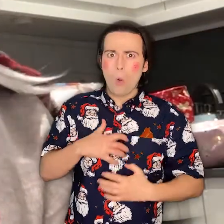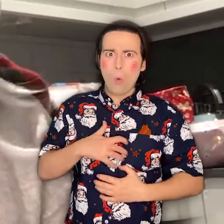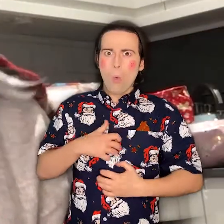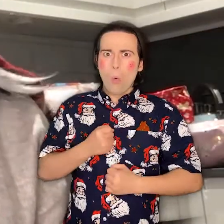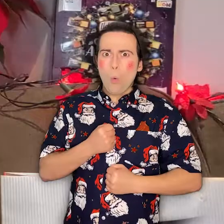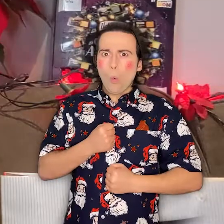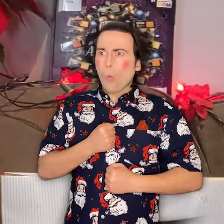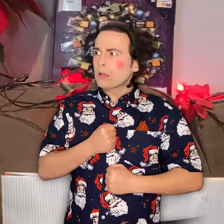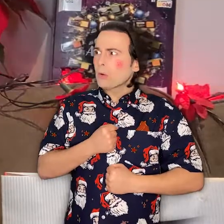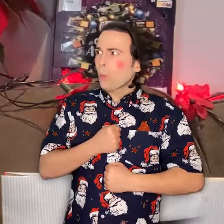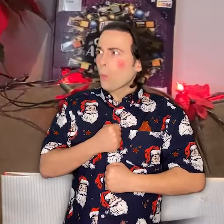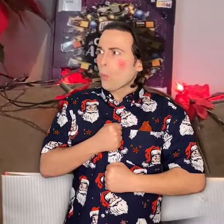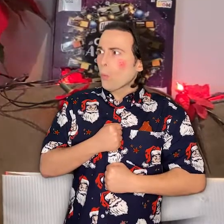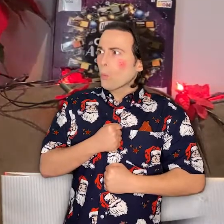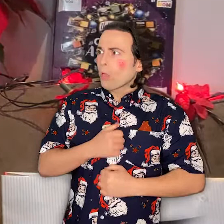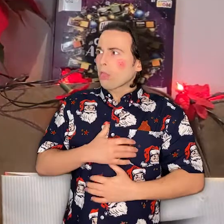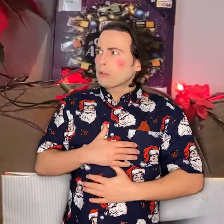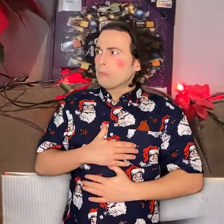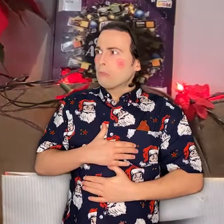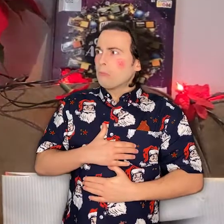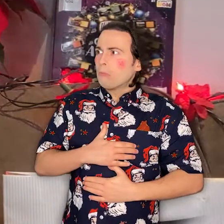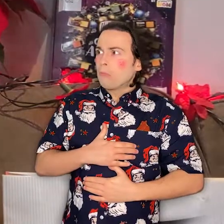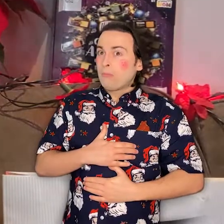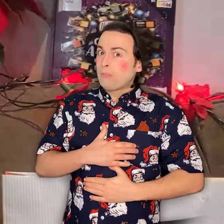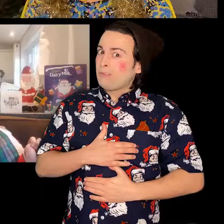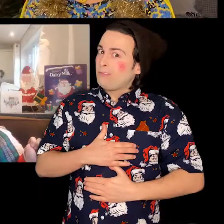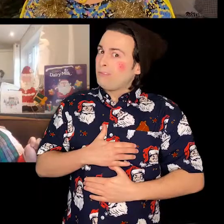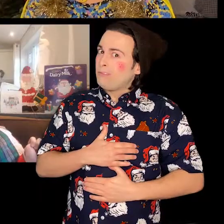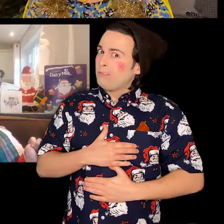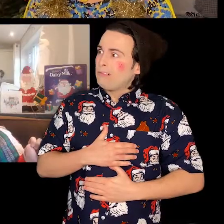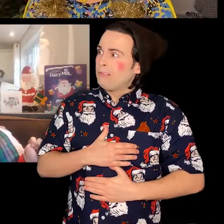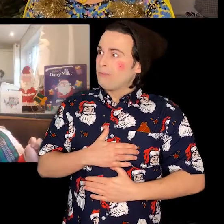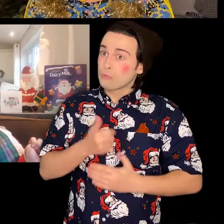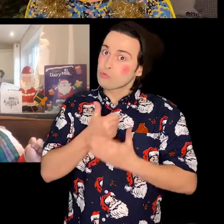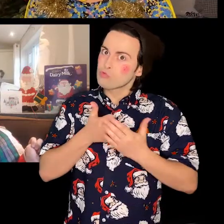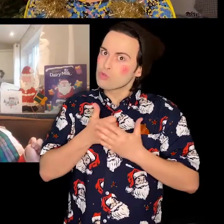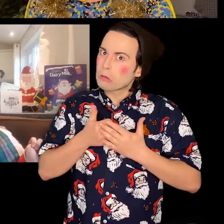Carina - Margaret whit a horrible thing to say, awful thing Wind - I, I, I